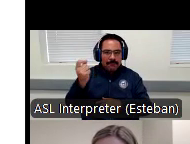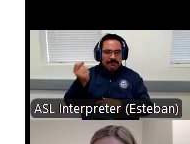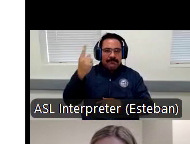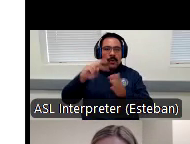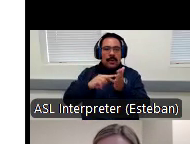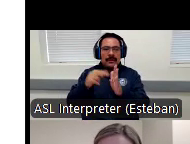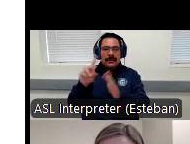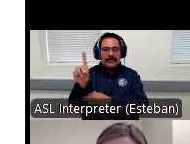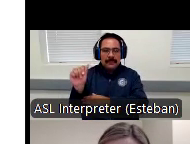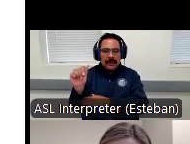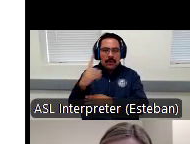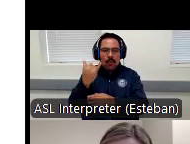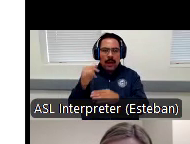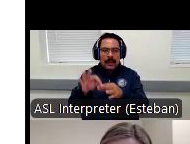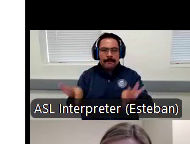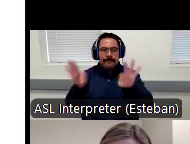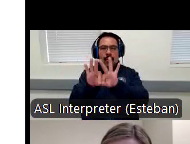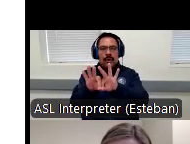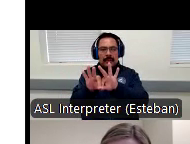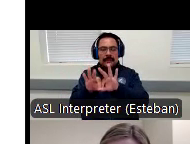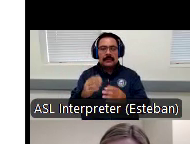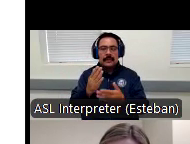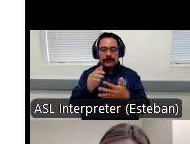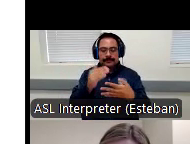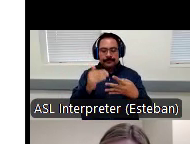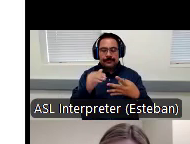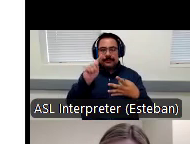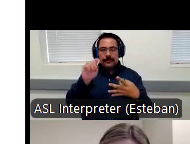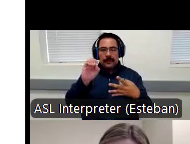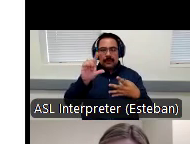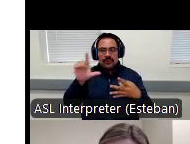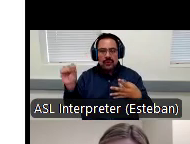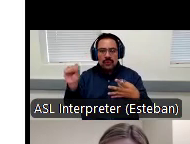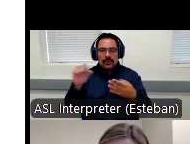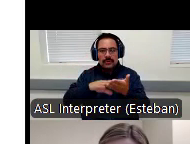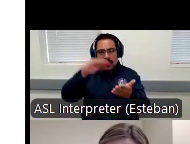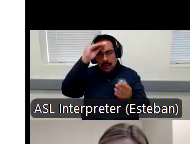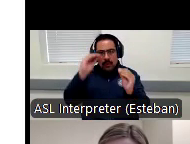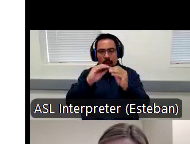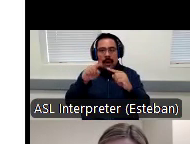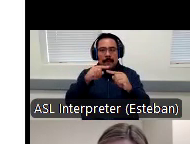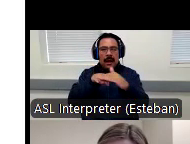and why it's so important, some tools, and learn more about accessibility,